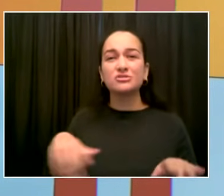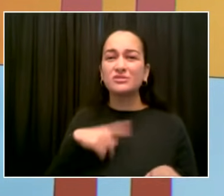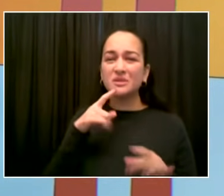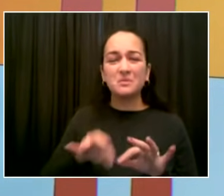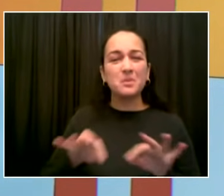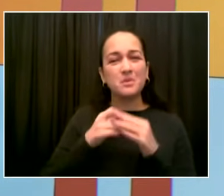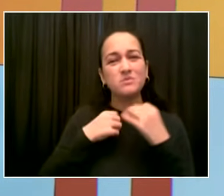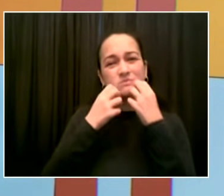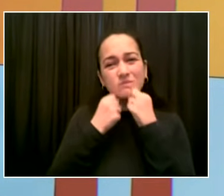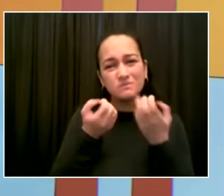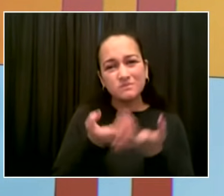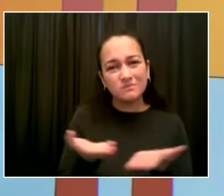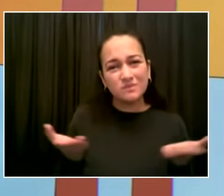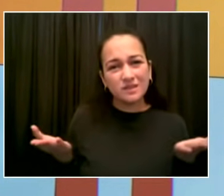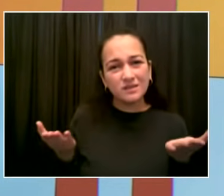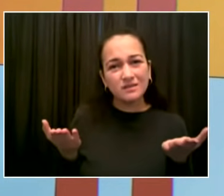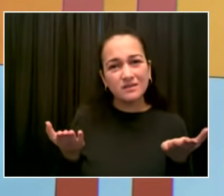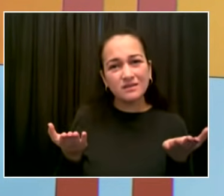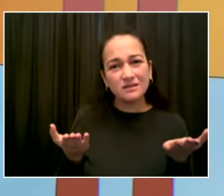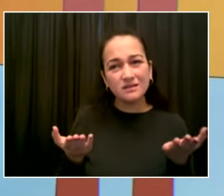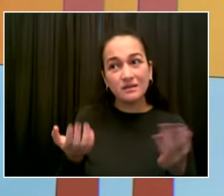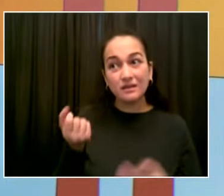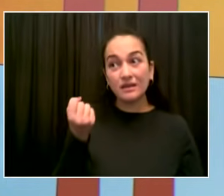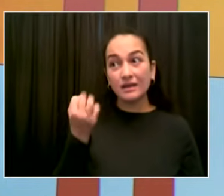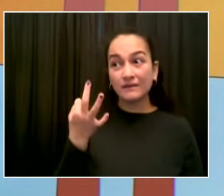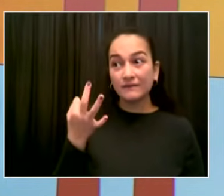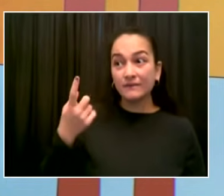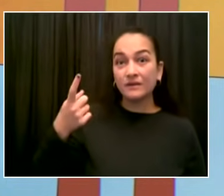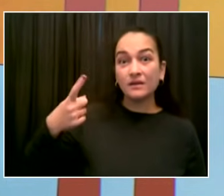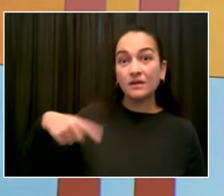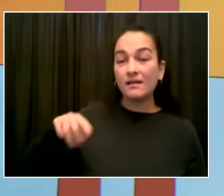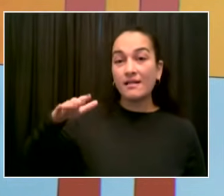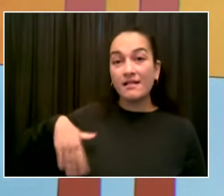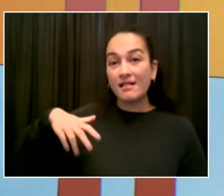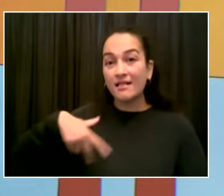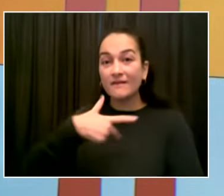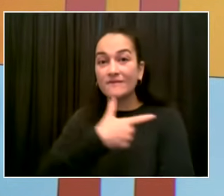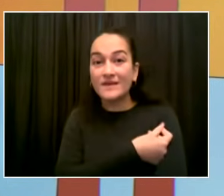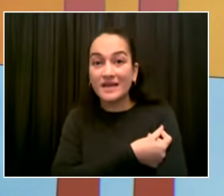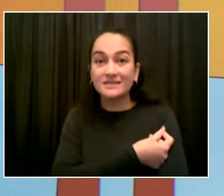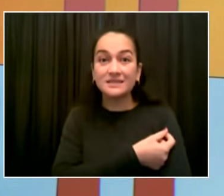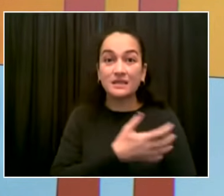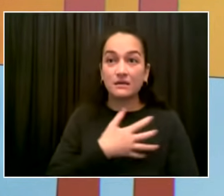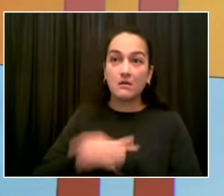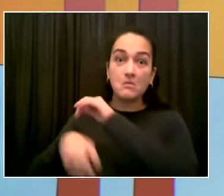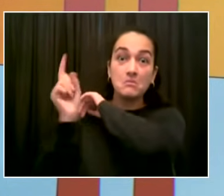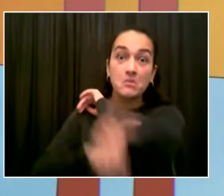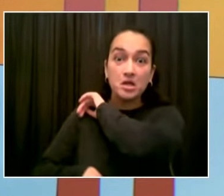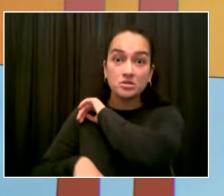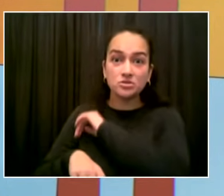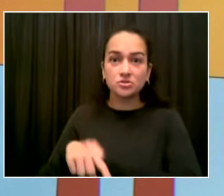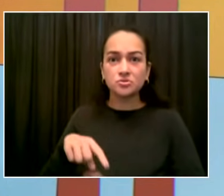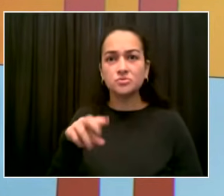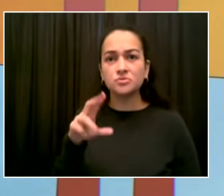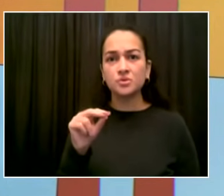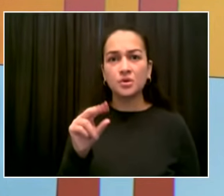TIME WHAT THE PENALTIES ARE. I DON'T EXPECT A LOT OF PEOPLE WANT TO EXPERIENCE THOSE PENALTIES. I THINK THE VAST, VAS MTARIJOT Y